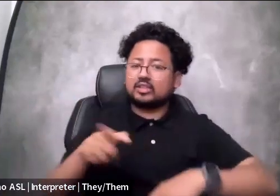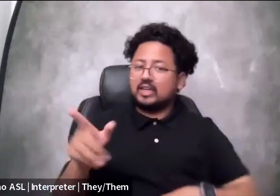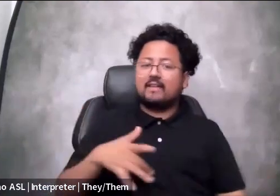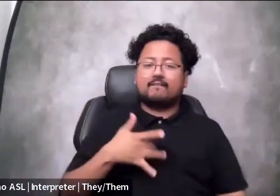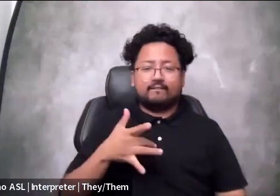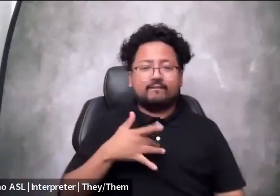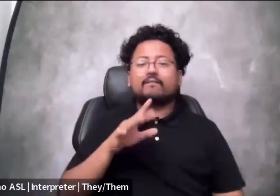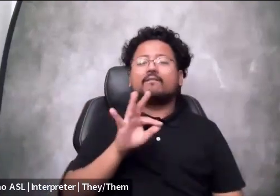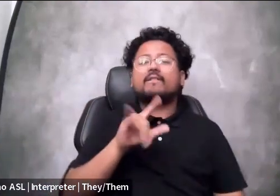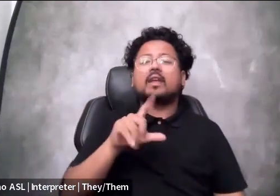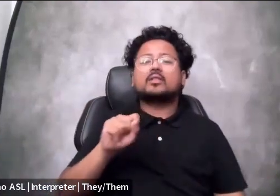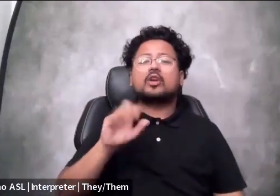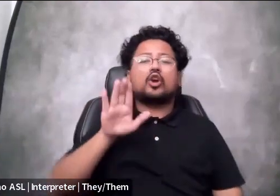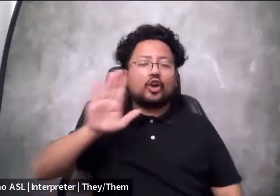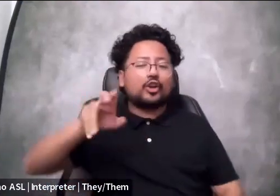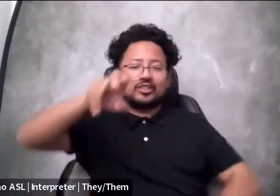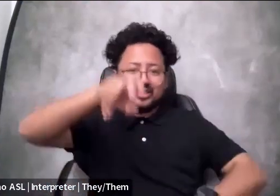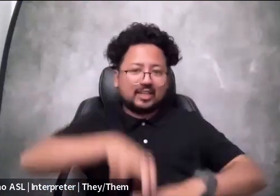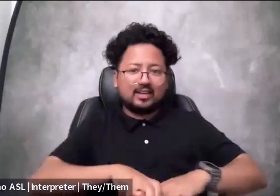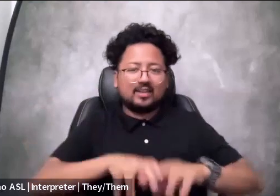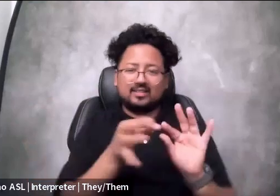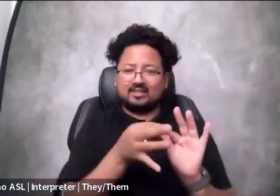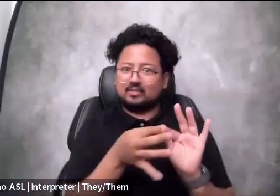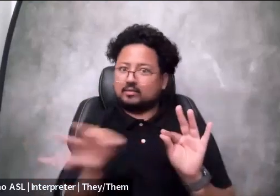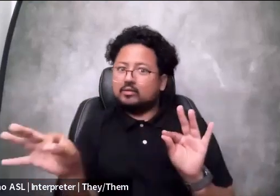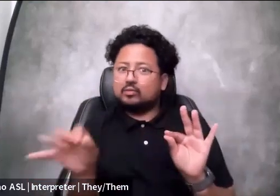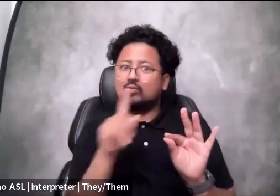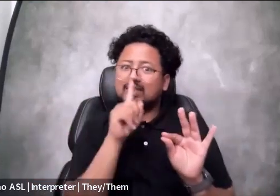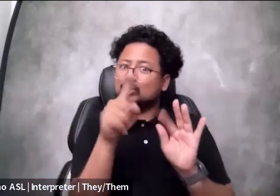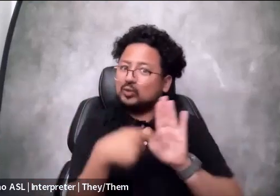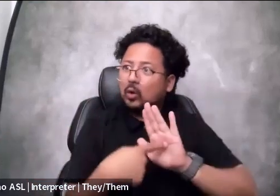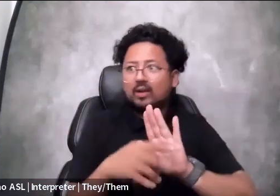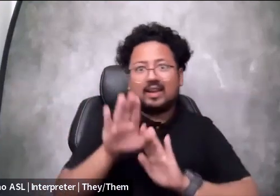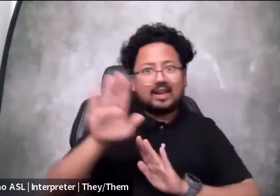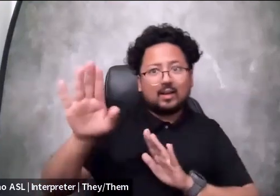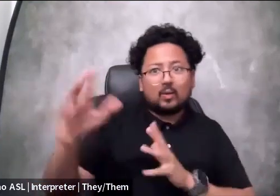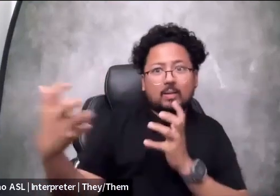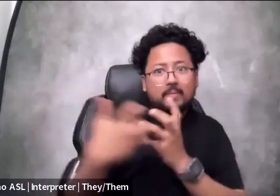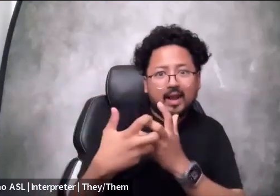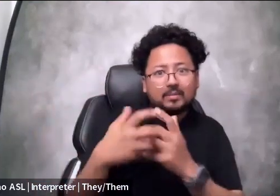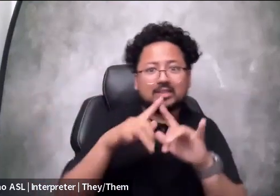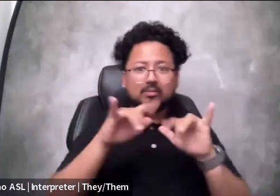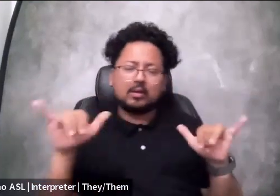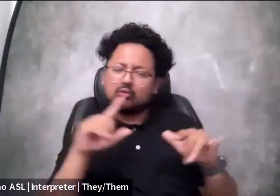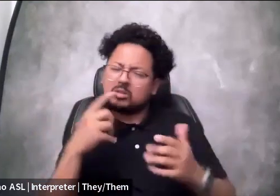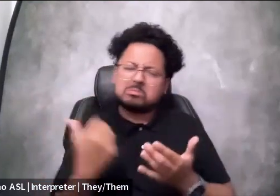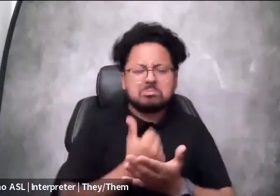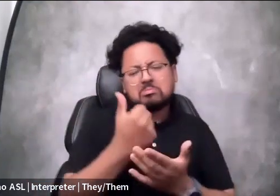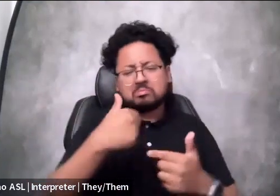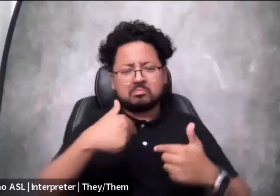And I felt like that was an embodied way and a positive reclaimed way to talk about badness. Well,